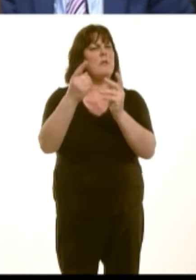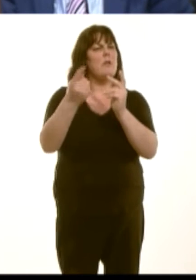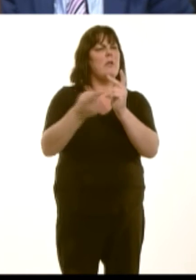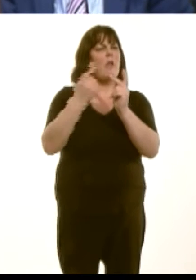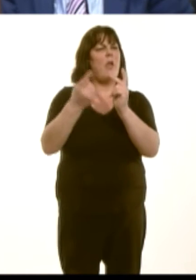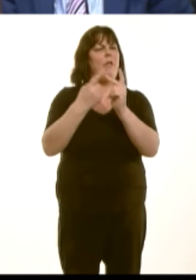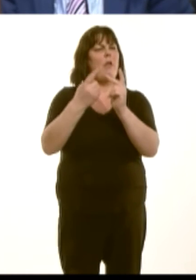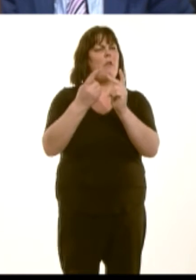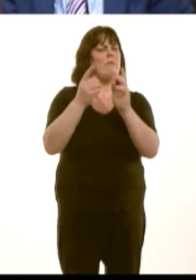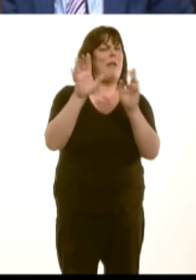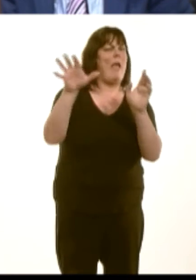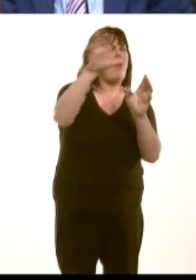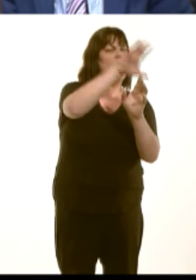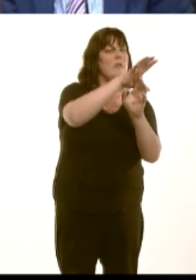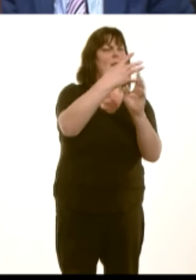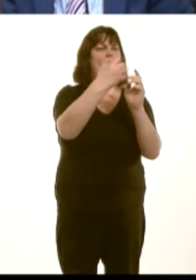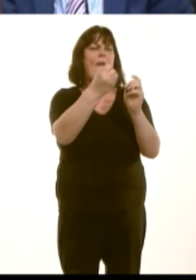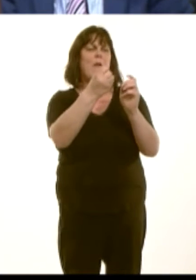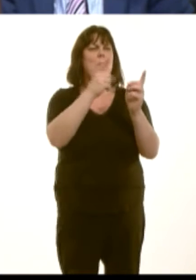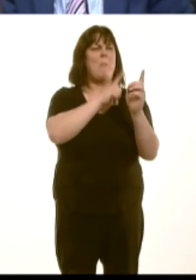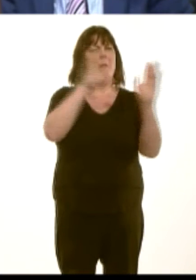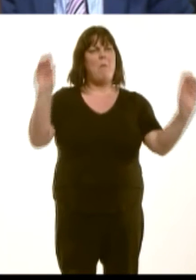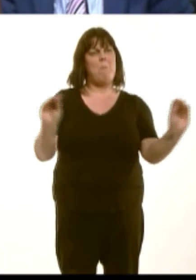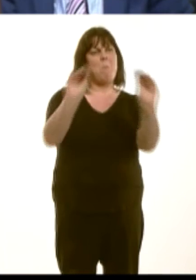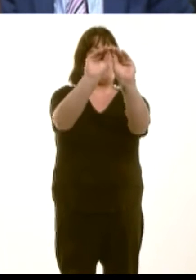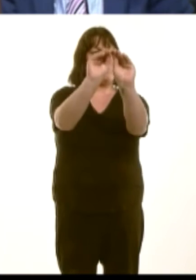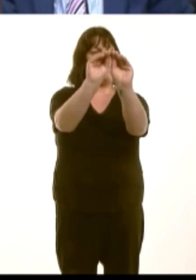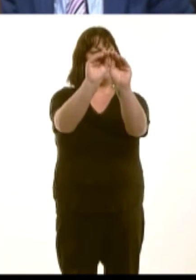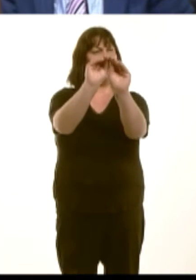would then be available in the SuRNICC, but I do not anticipate there being major service